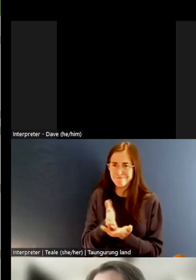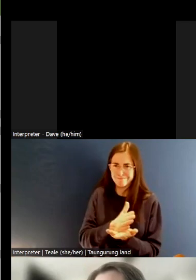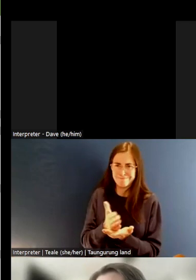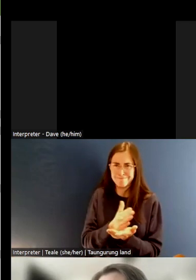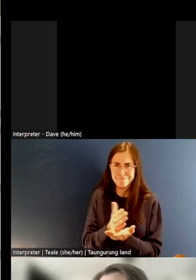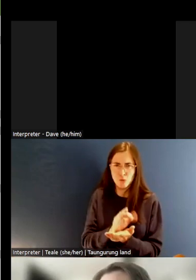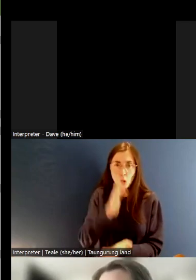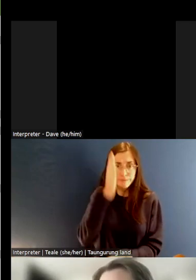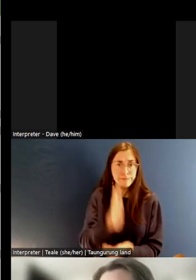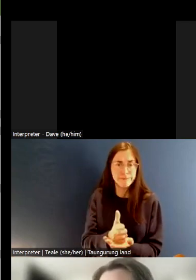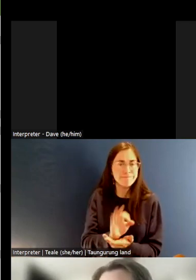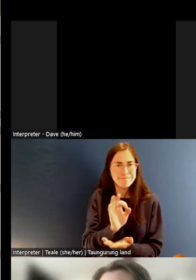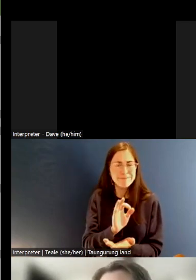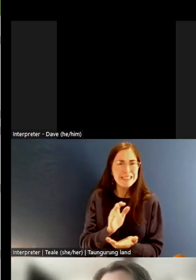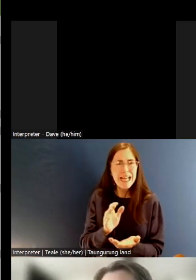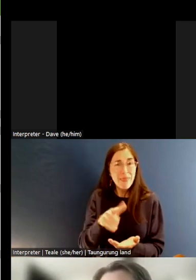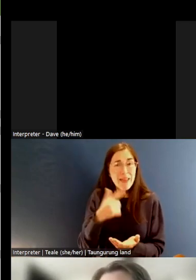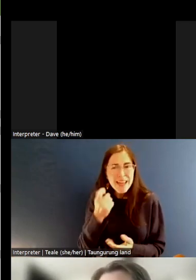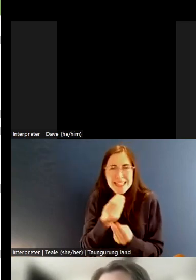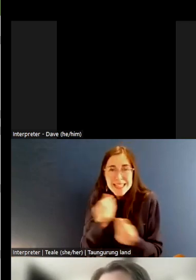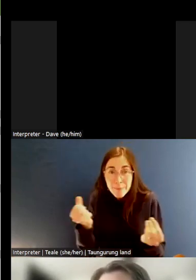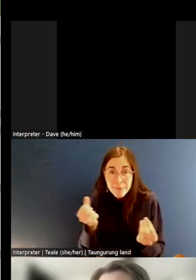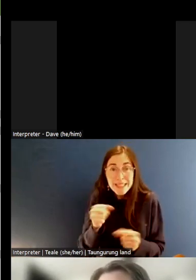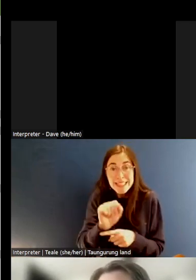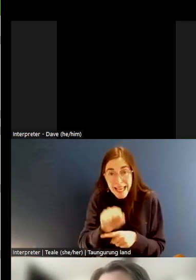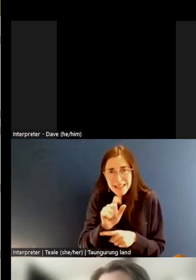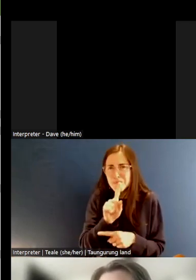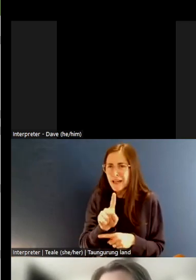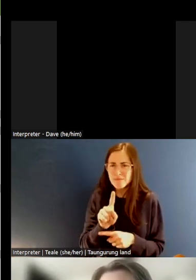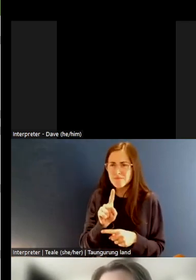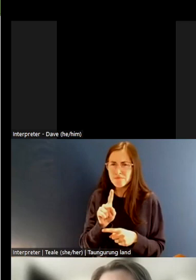but it either hasn't really been described before in terms of hearing loss,